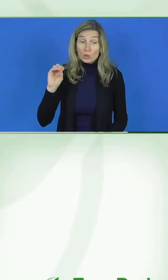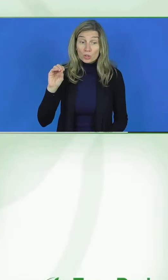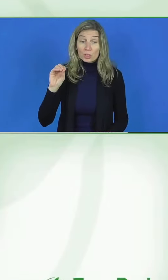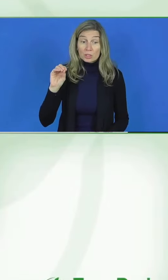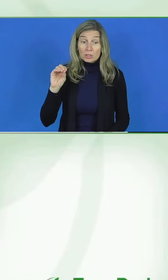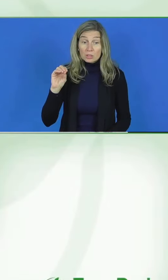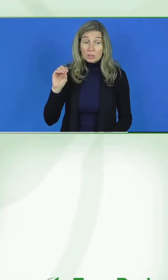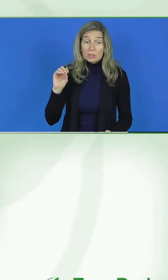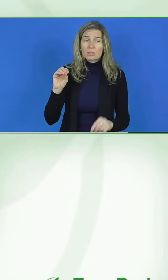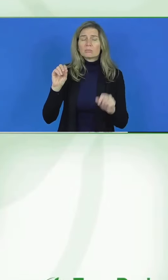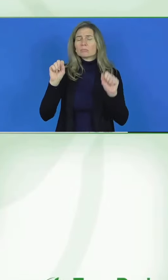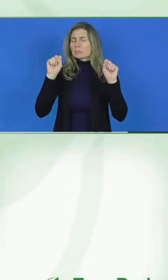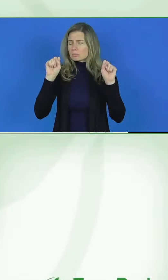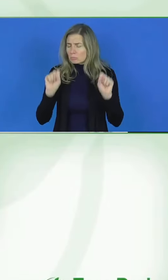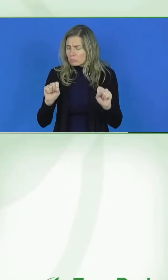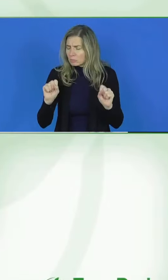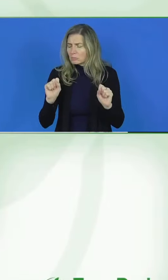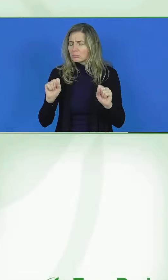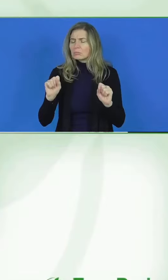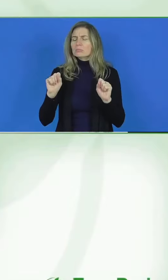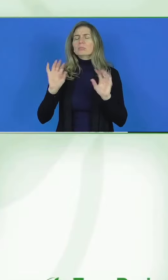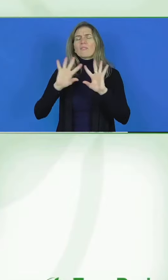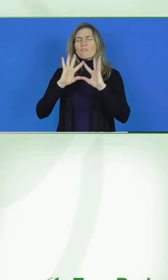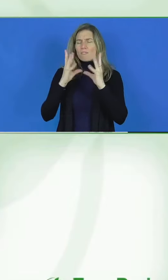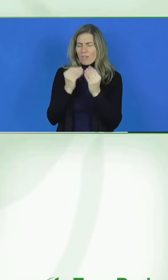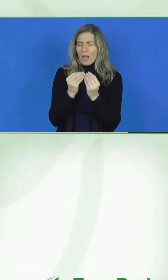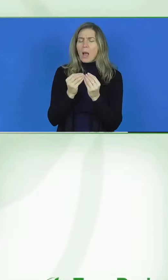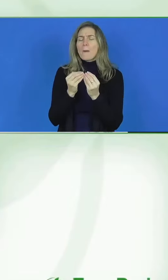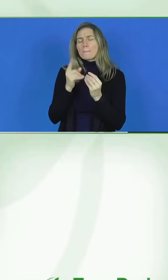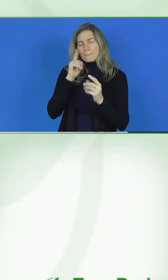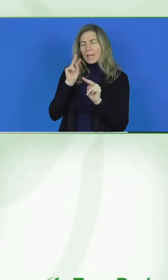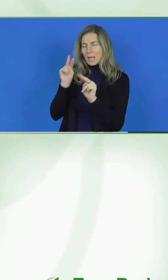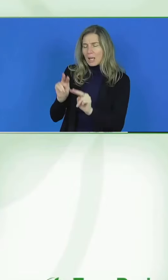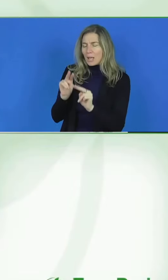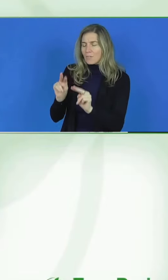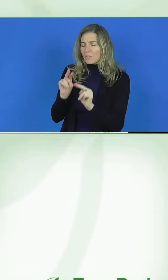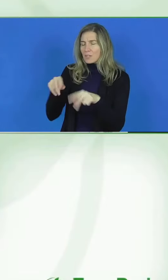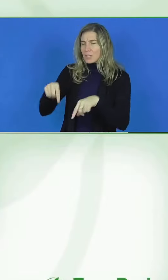So many individual budgets in the United States are centred around